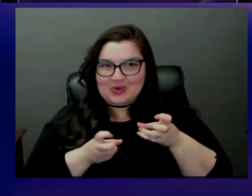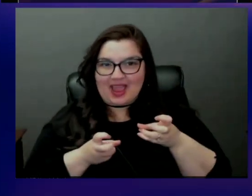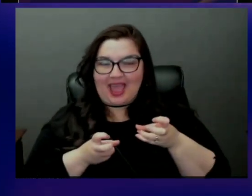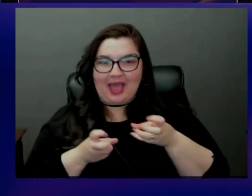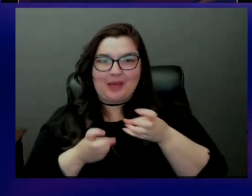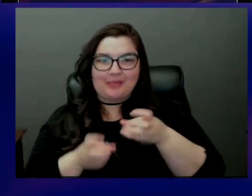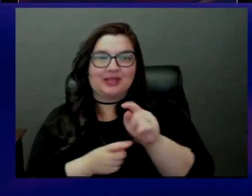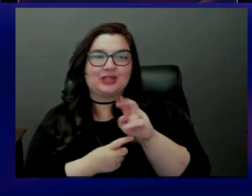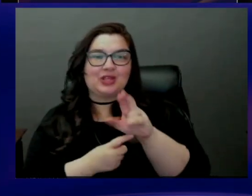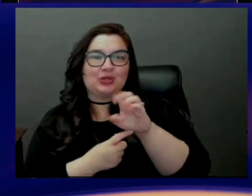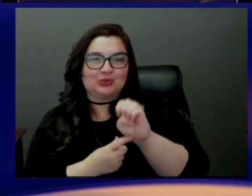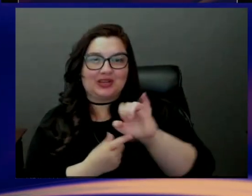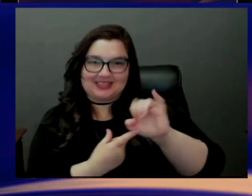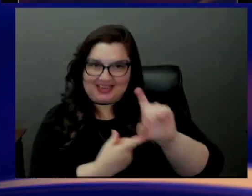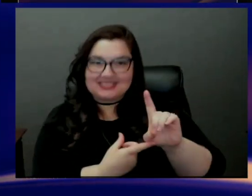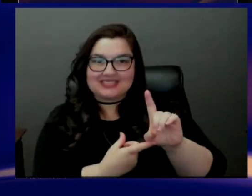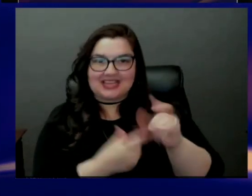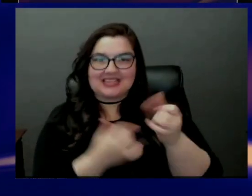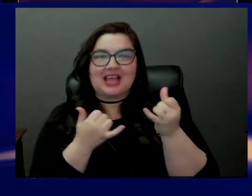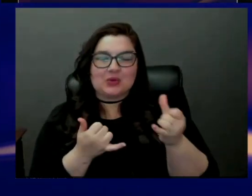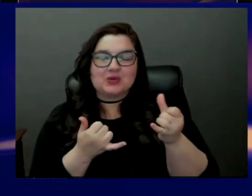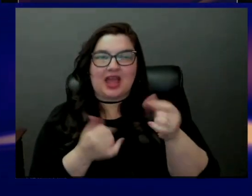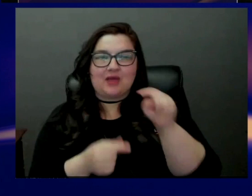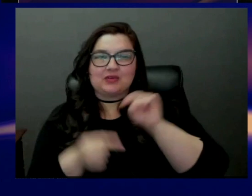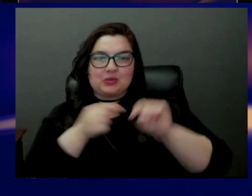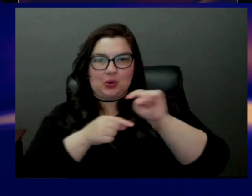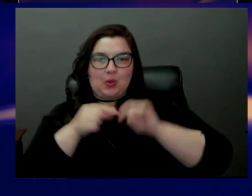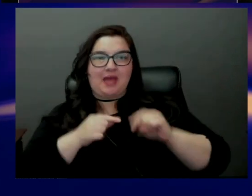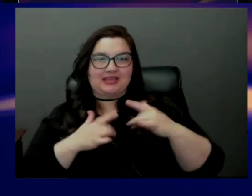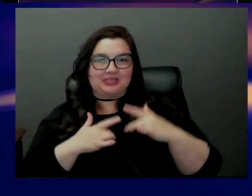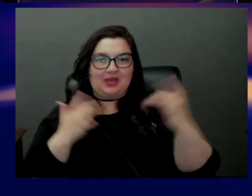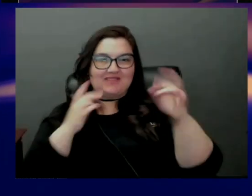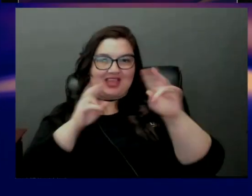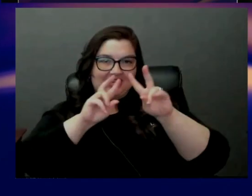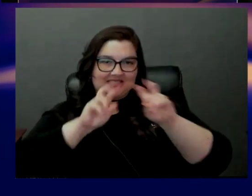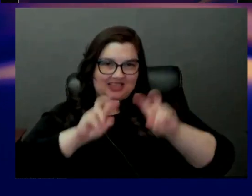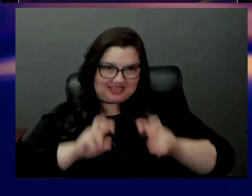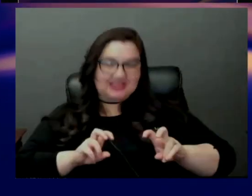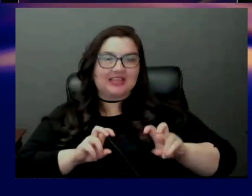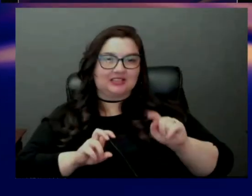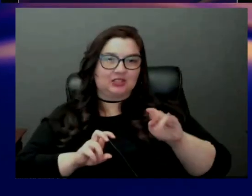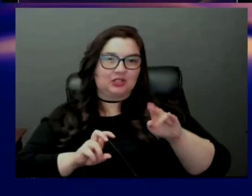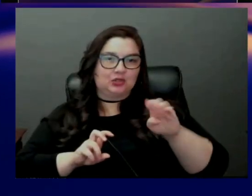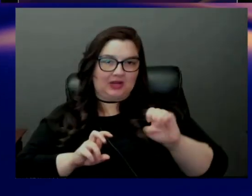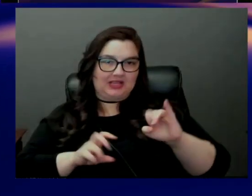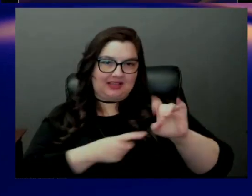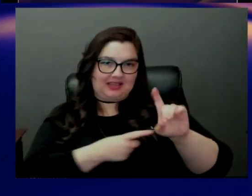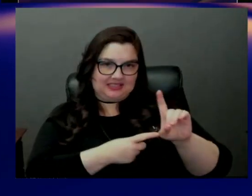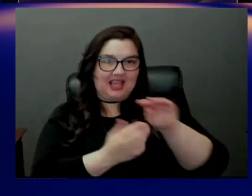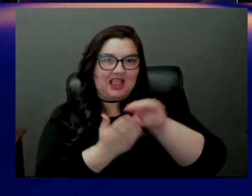Right, So I'm gonna navigate back to event analytics go to the trace ID and logs. So this is sample cool that I wrote.